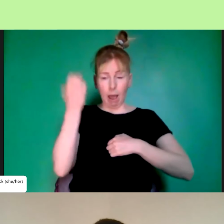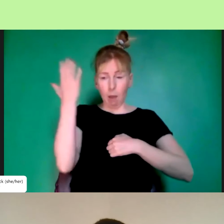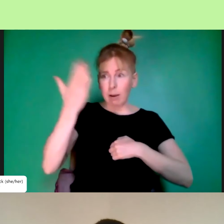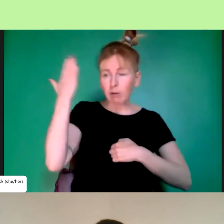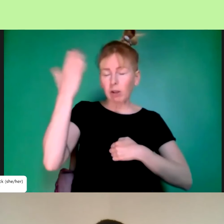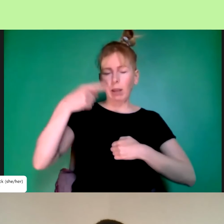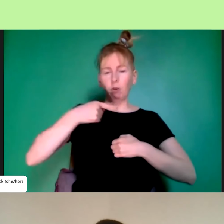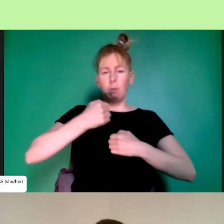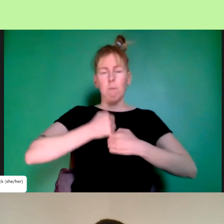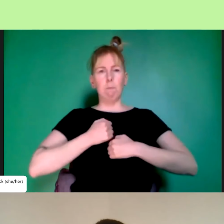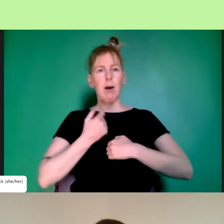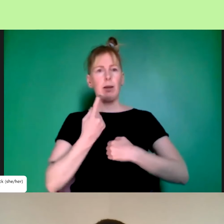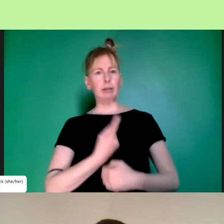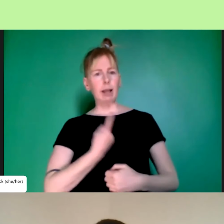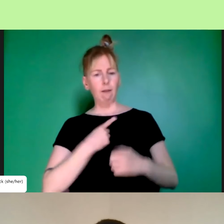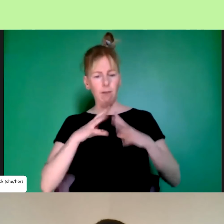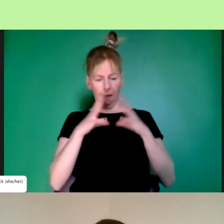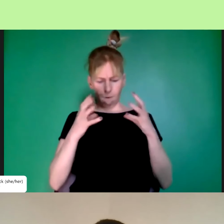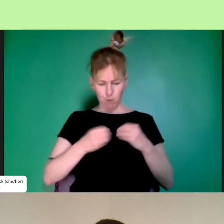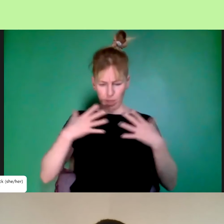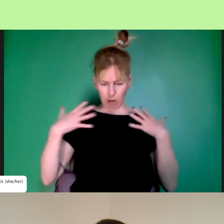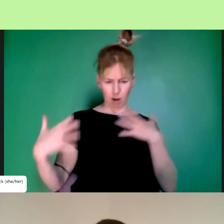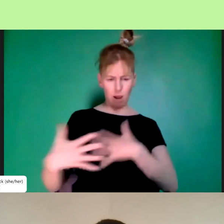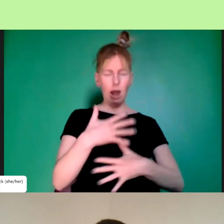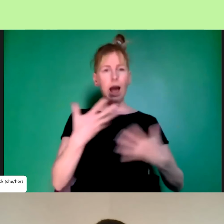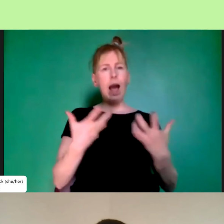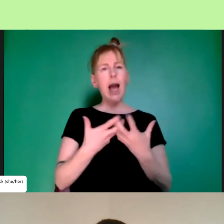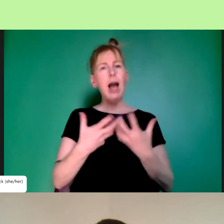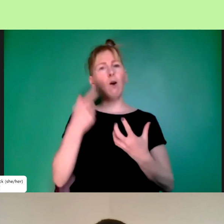thinking more about what are the emancipatory practices that have been happening